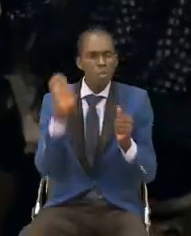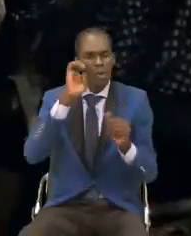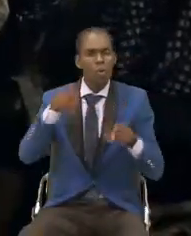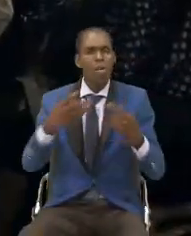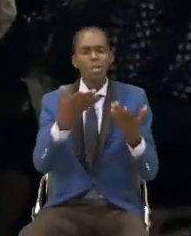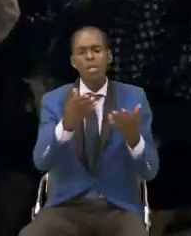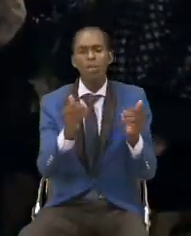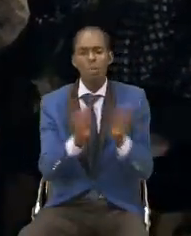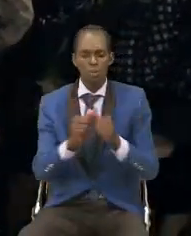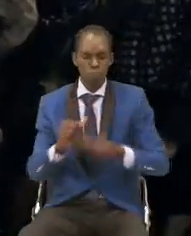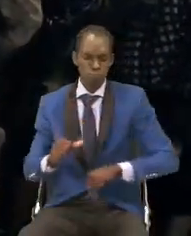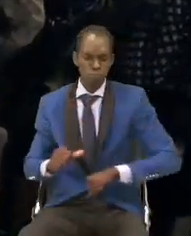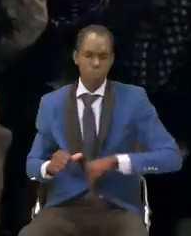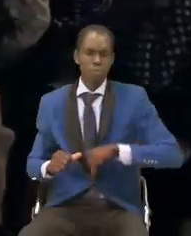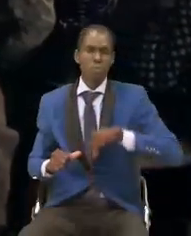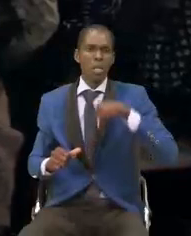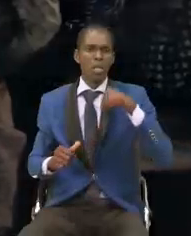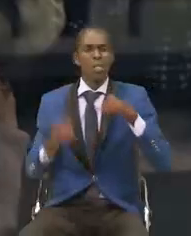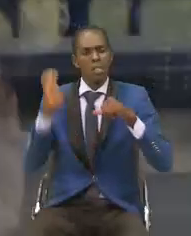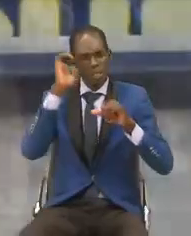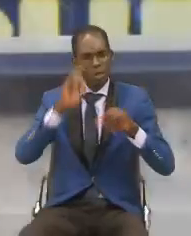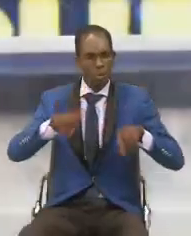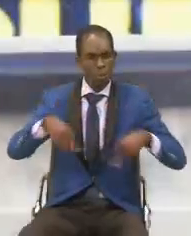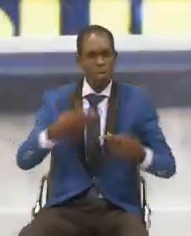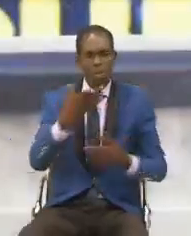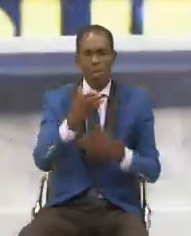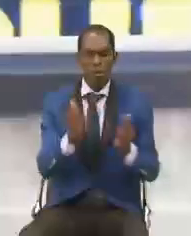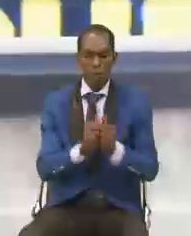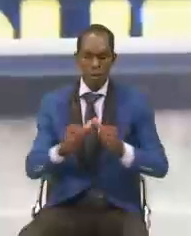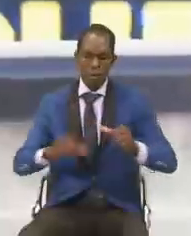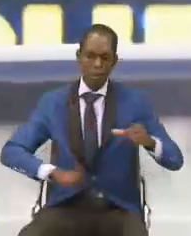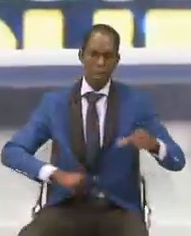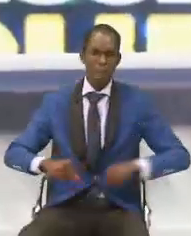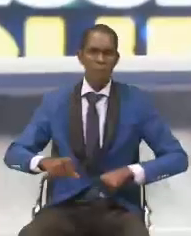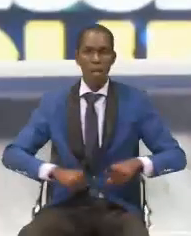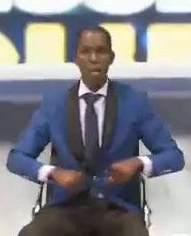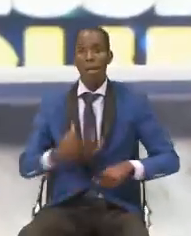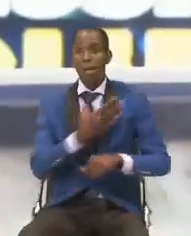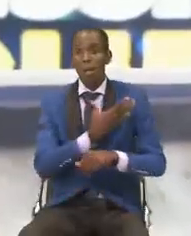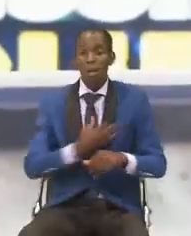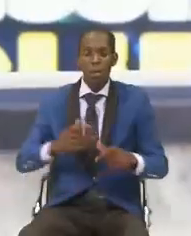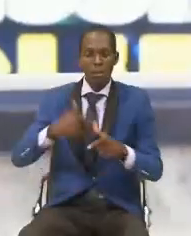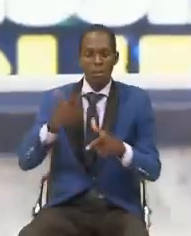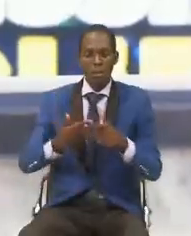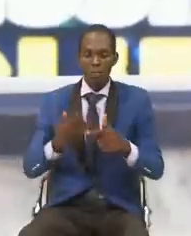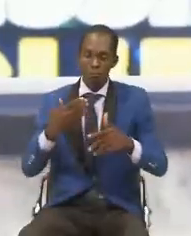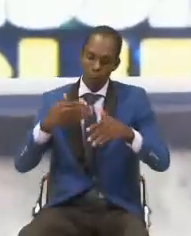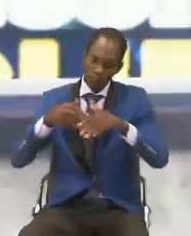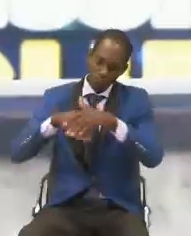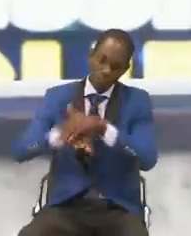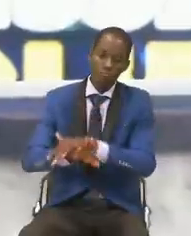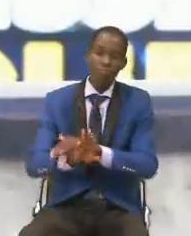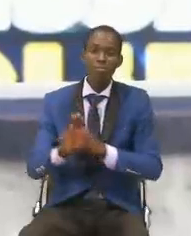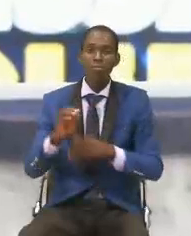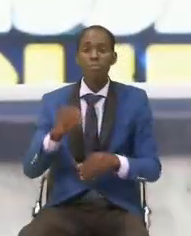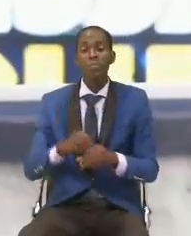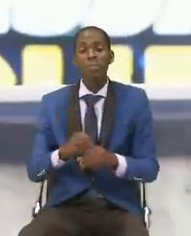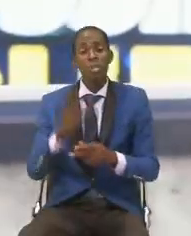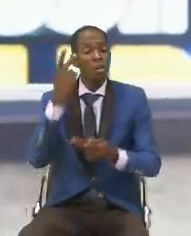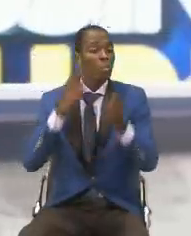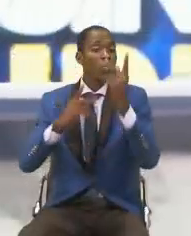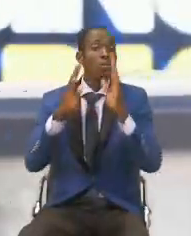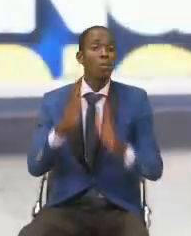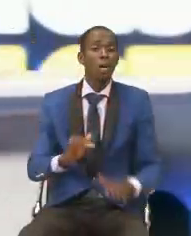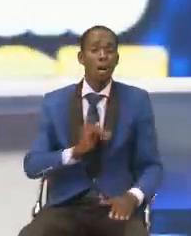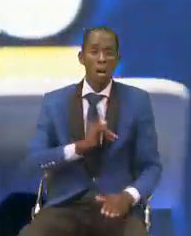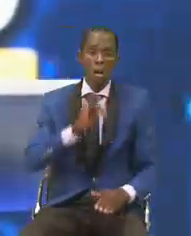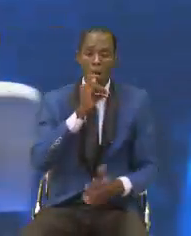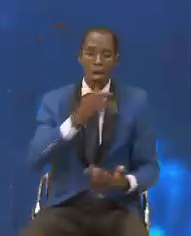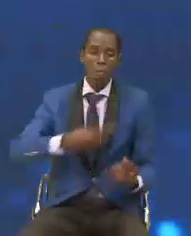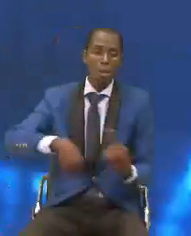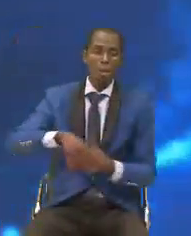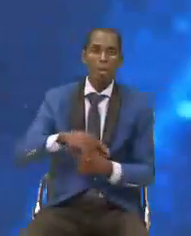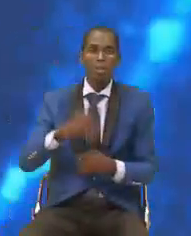pride he went with compulsity whatever that is he went with arrogance and then he came in and said